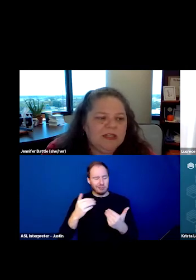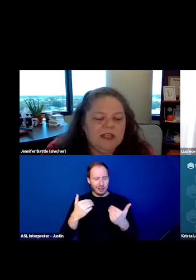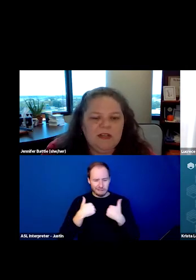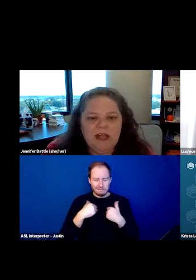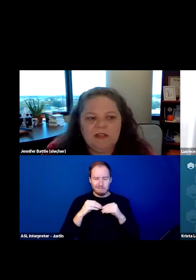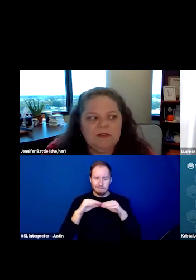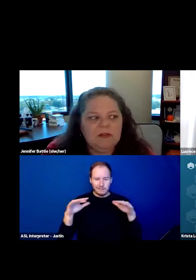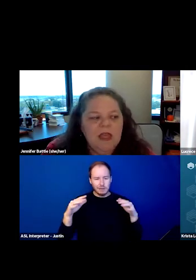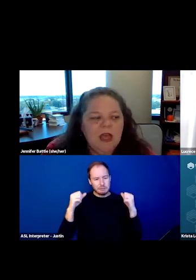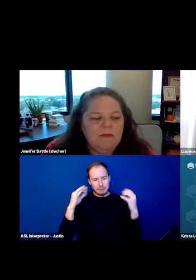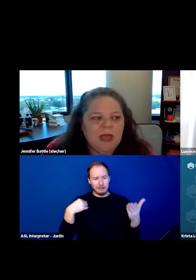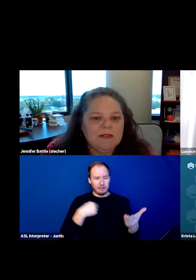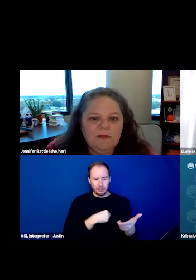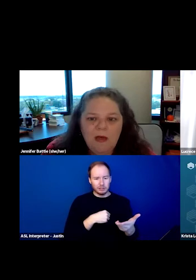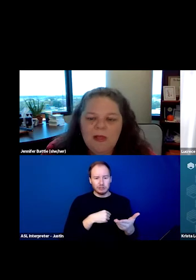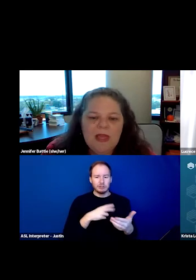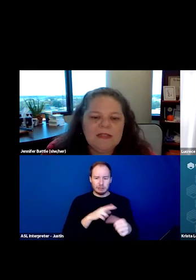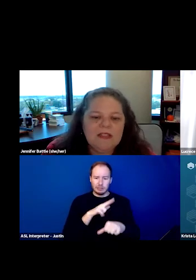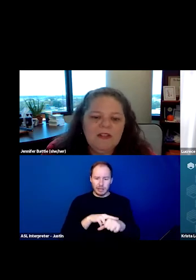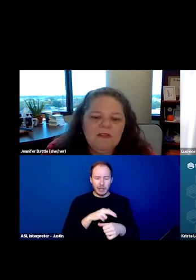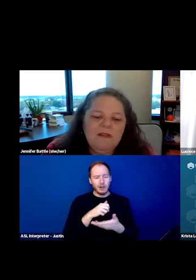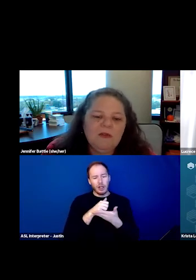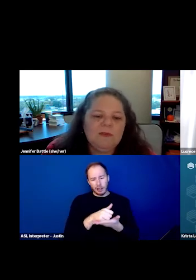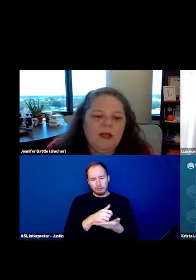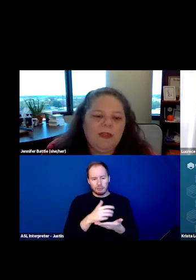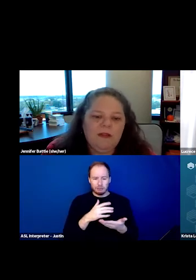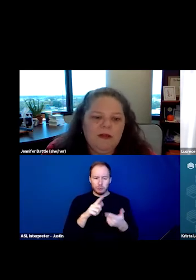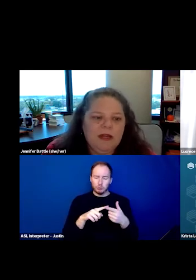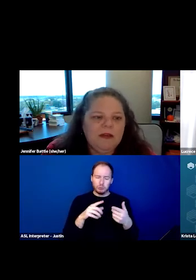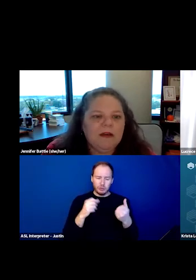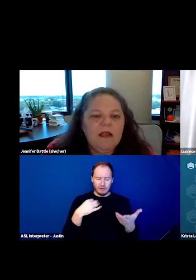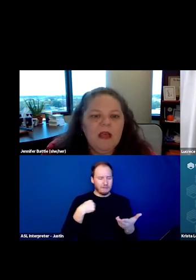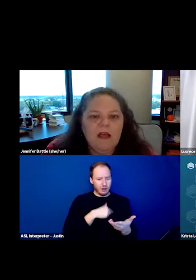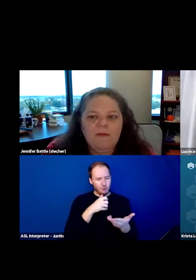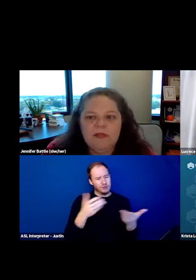there's the International Council of Helplines. There's a lot of groups out there that are here